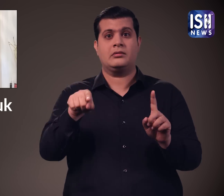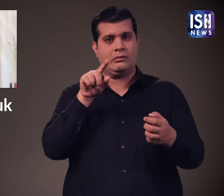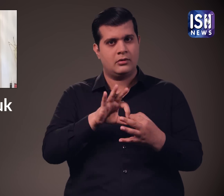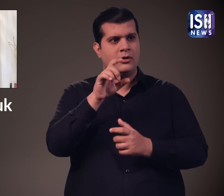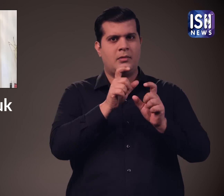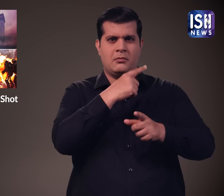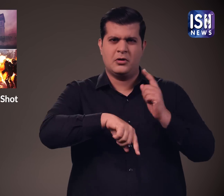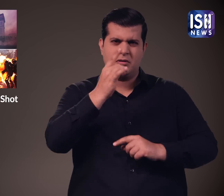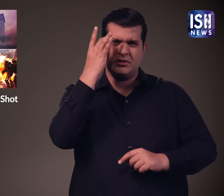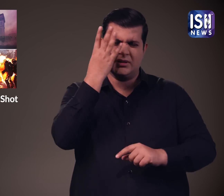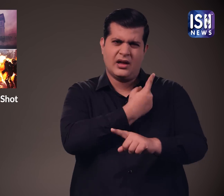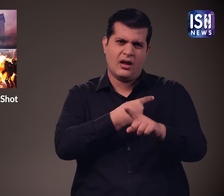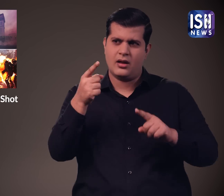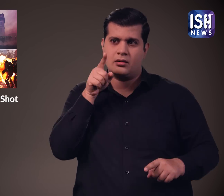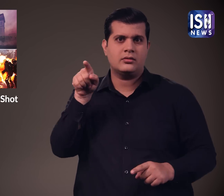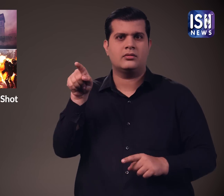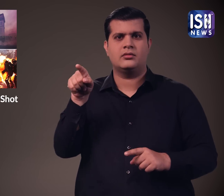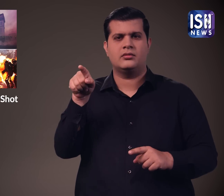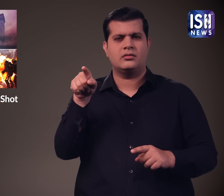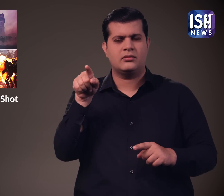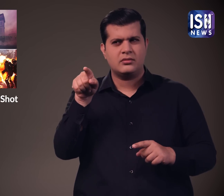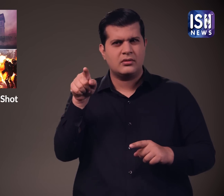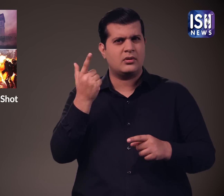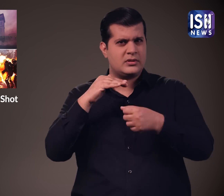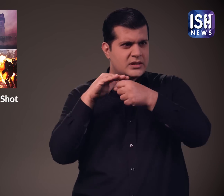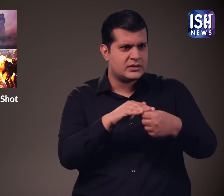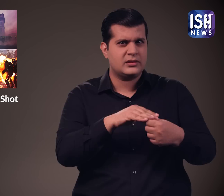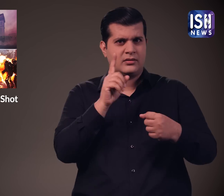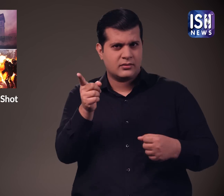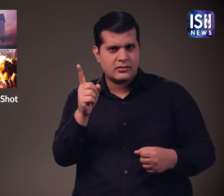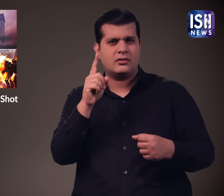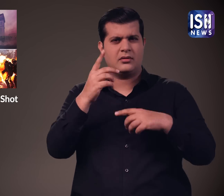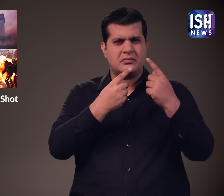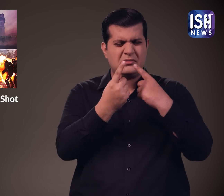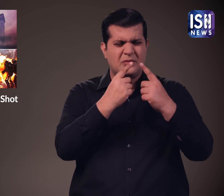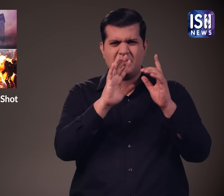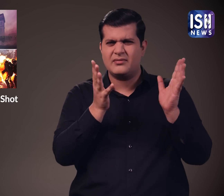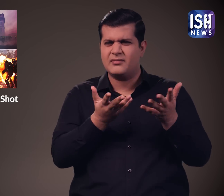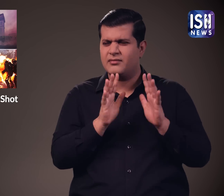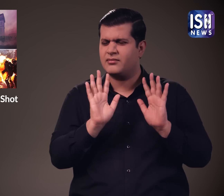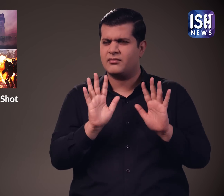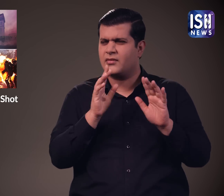This is why people are furiously protesting against police brutality and oppression.